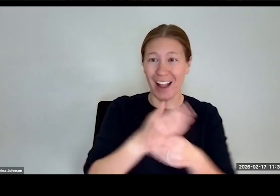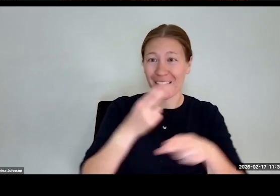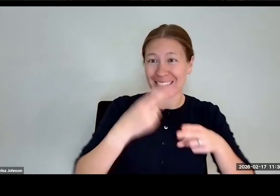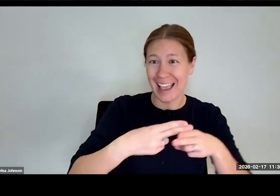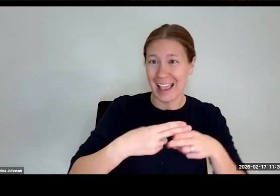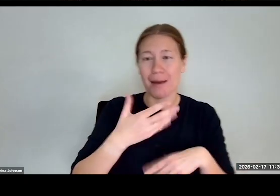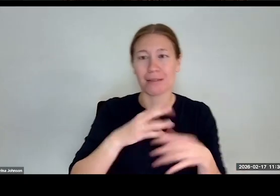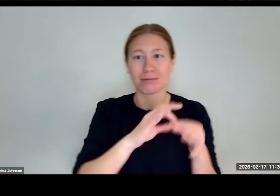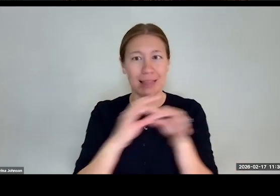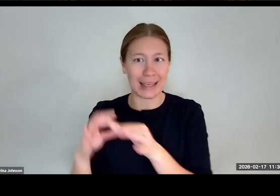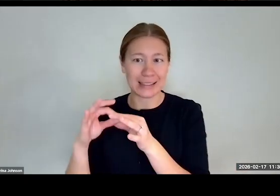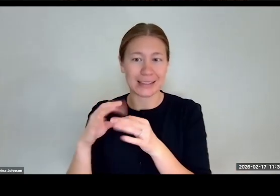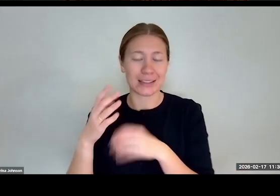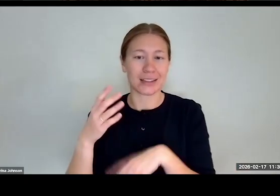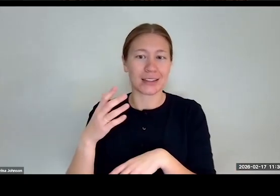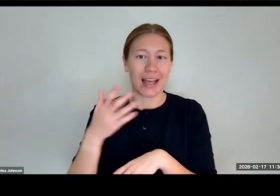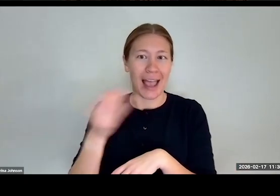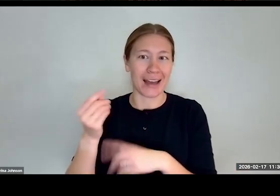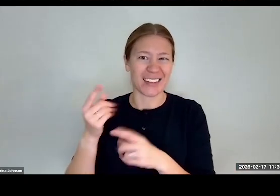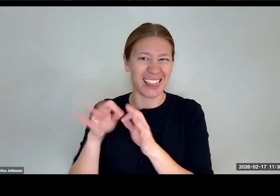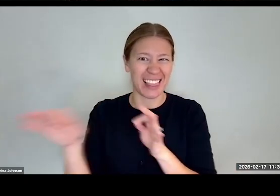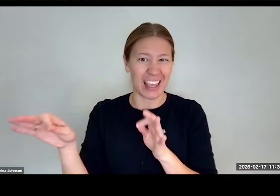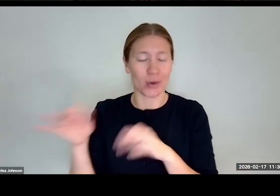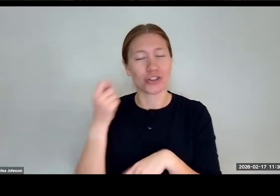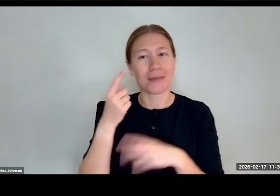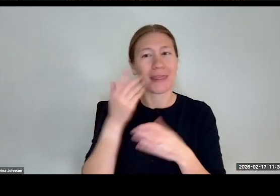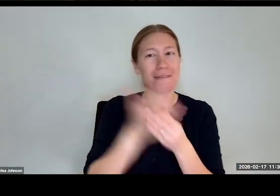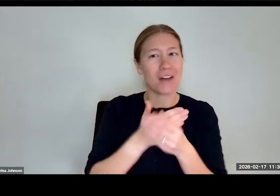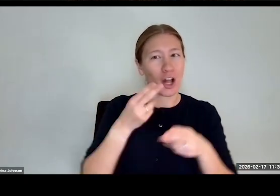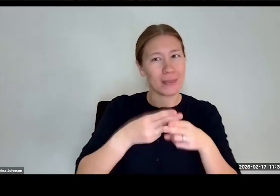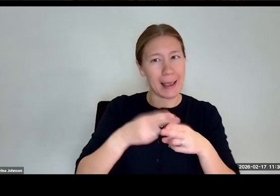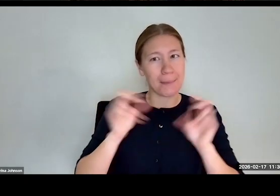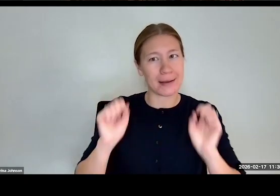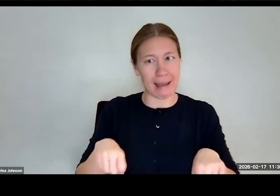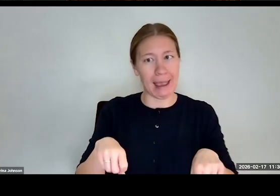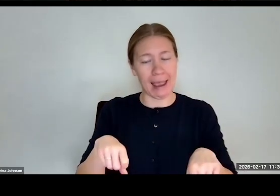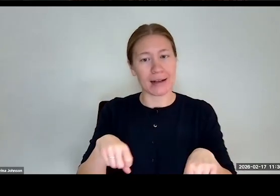which often should be more meaningful than a file name, which can be a little bit messy and include a lot of nonsense characters.